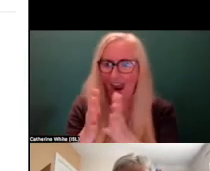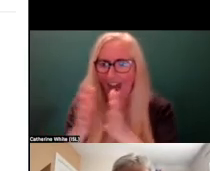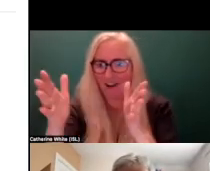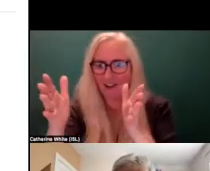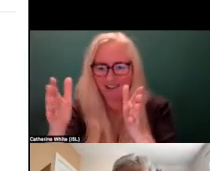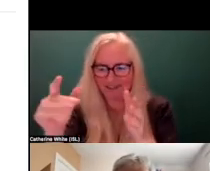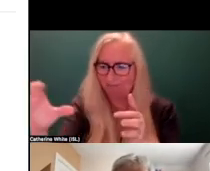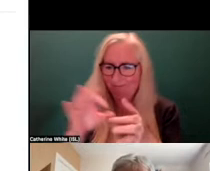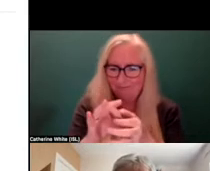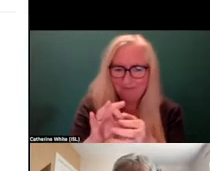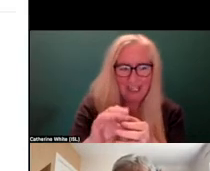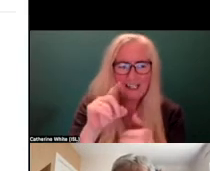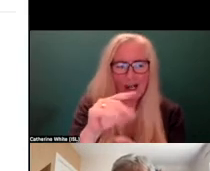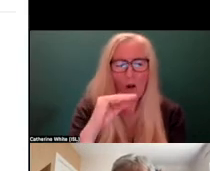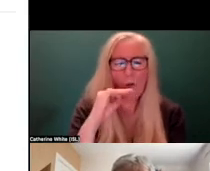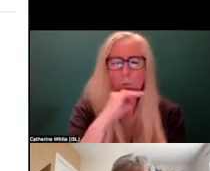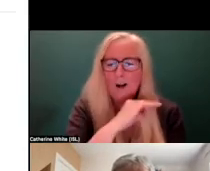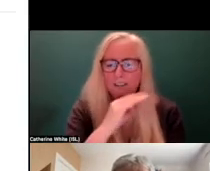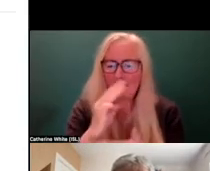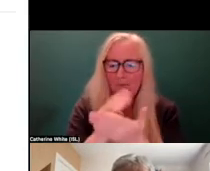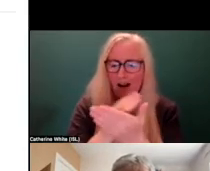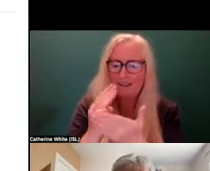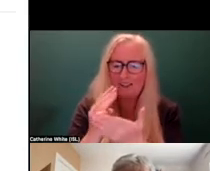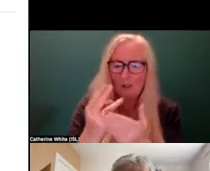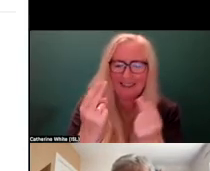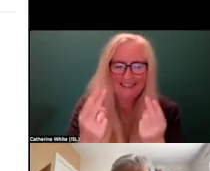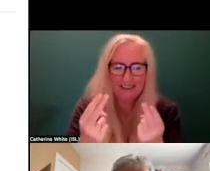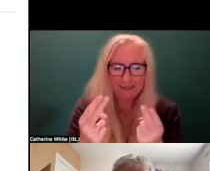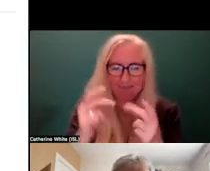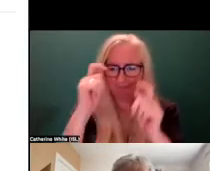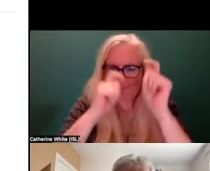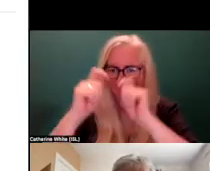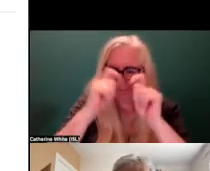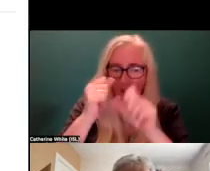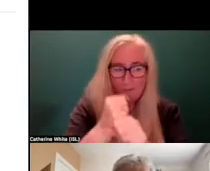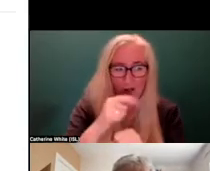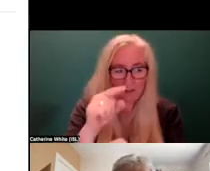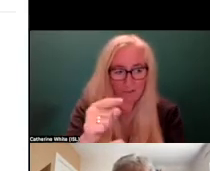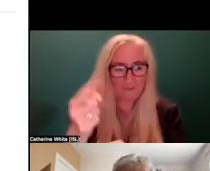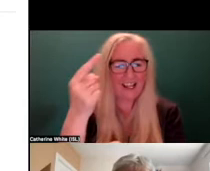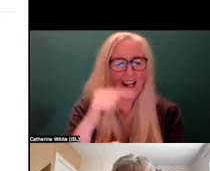So I think there's -- I mean, that's a very important piece that I think we need to work on.